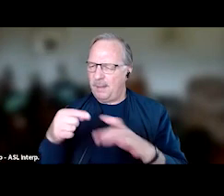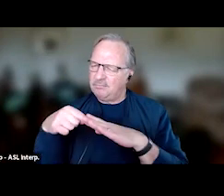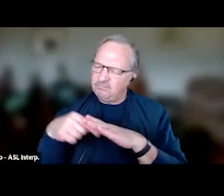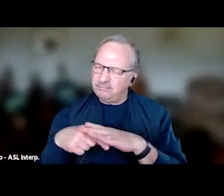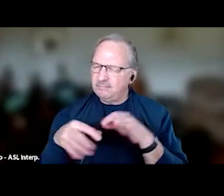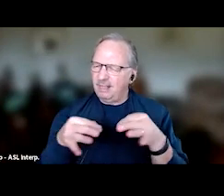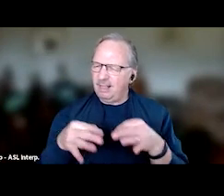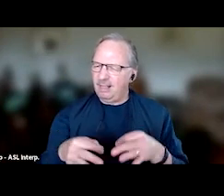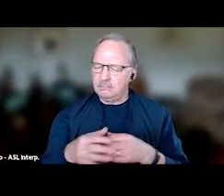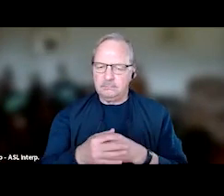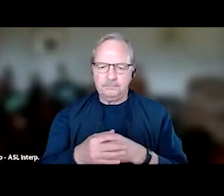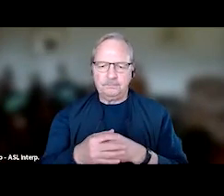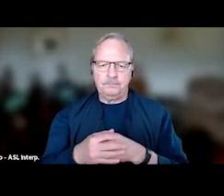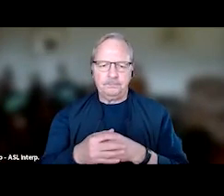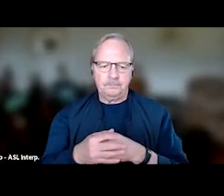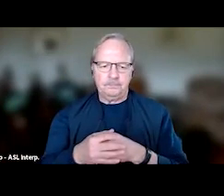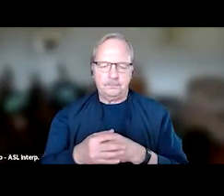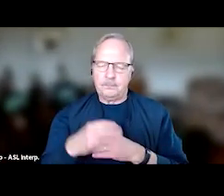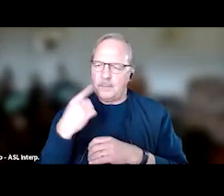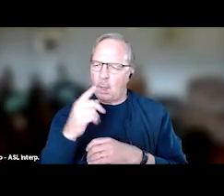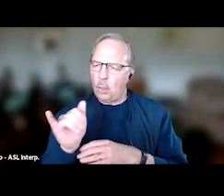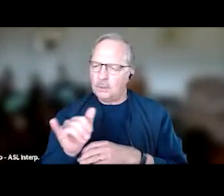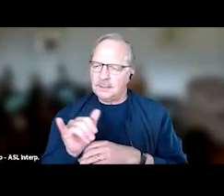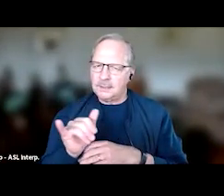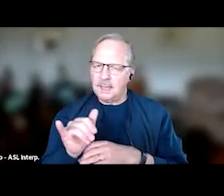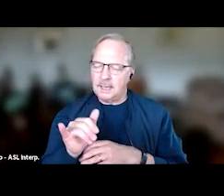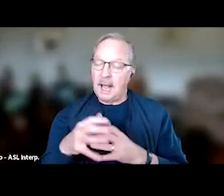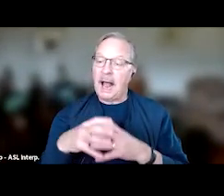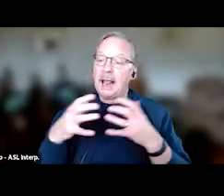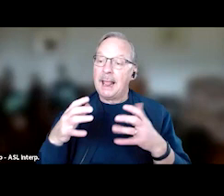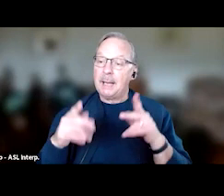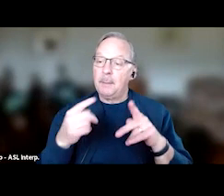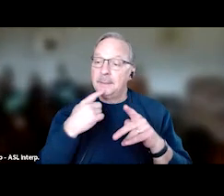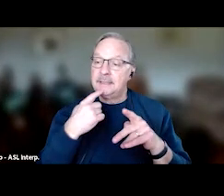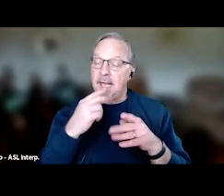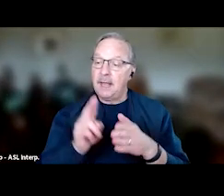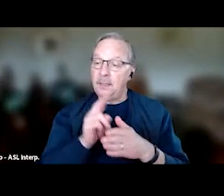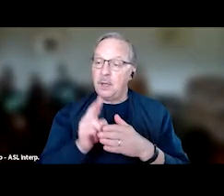Oh, great. - [Jen] So it looks like quite a lot of folks say that they use the HMIS data,